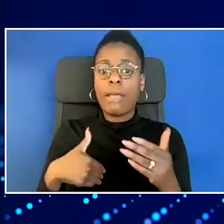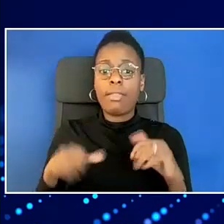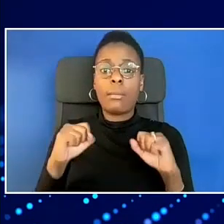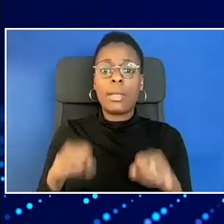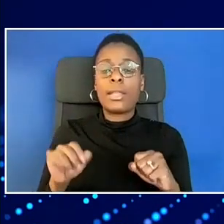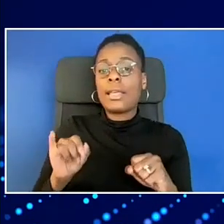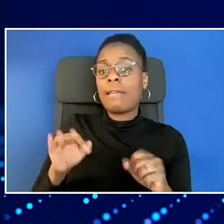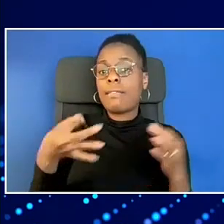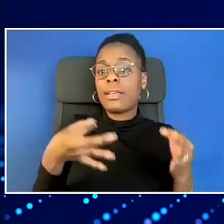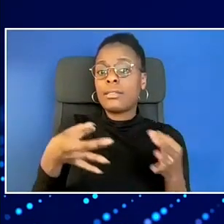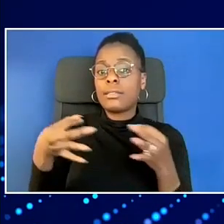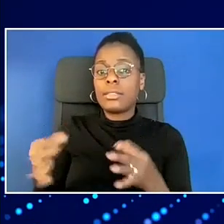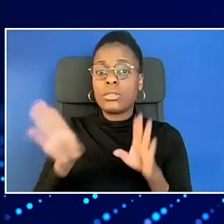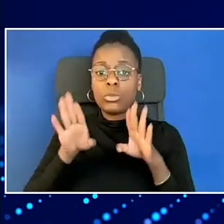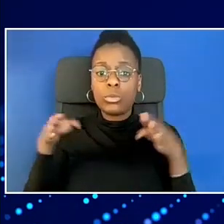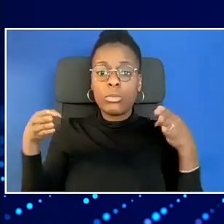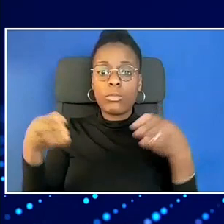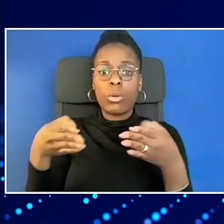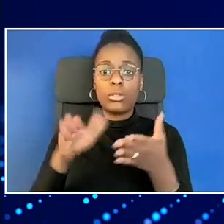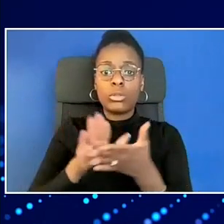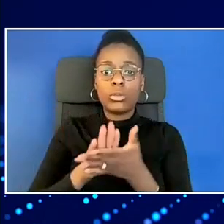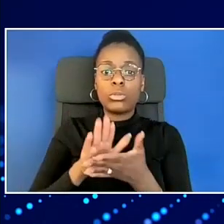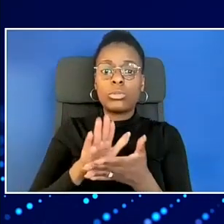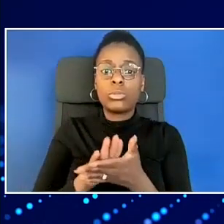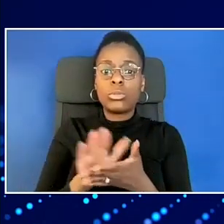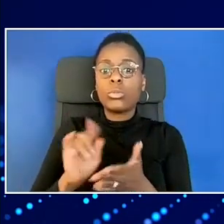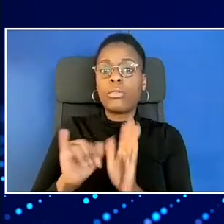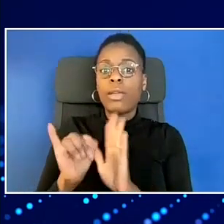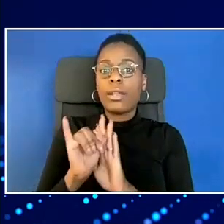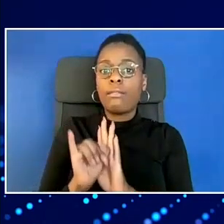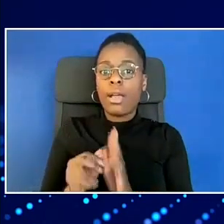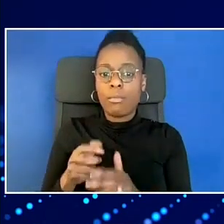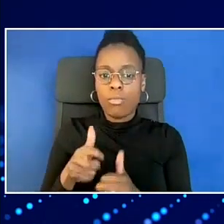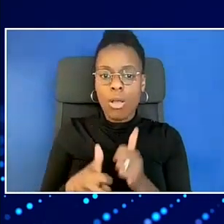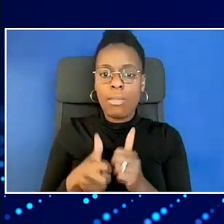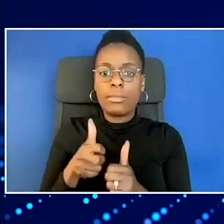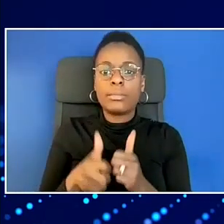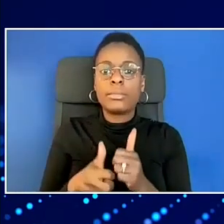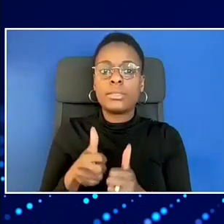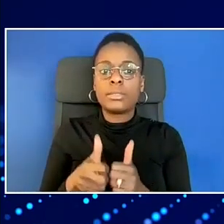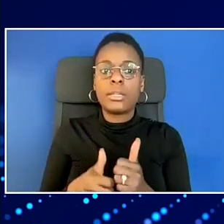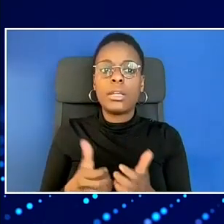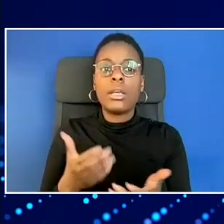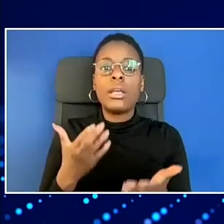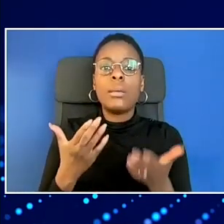attention on schools where they are- where they've identified problems. And I may have spoken a little bit-